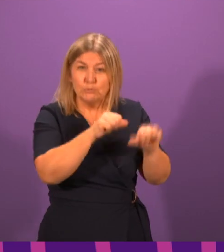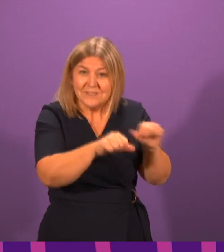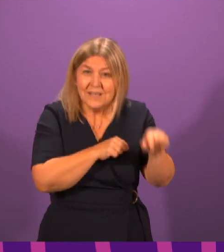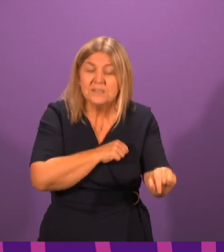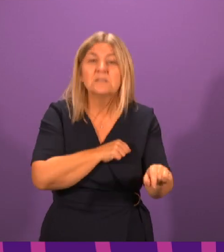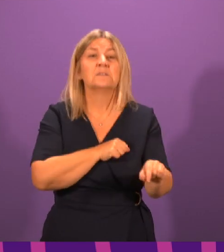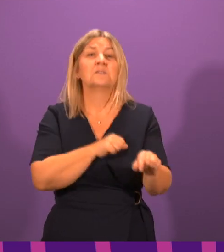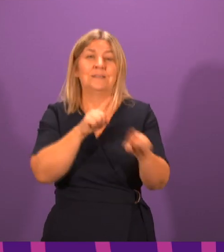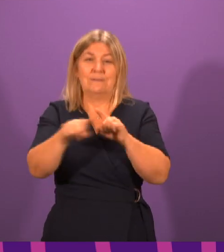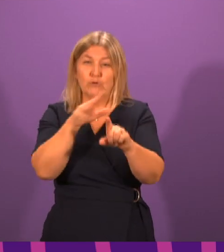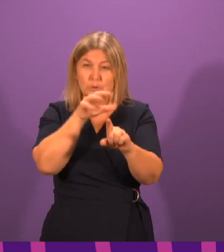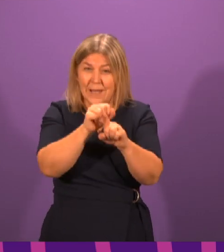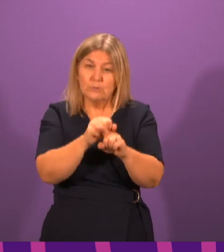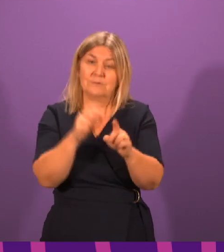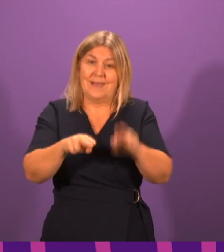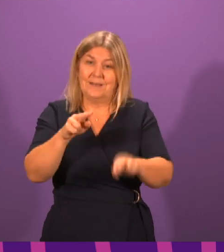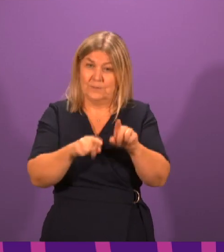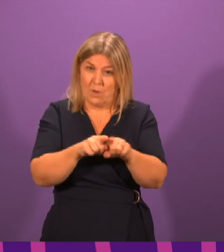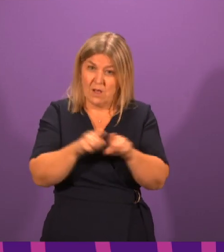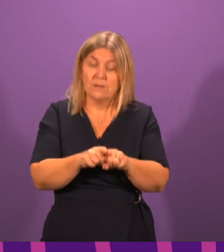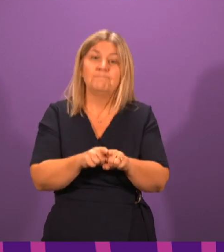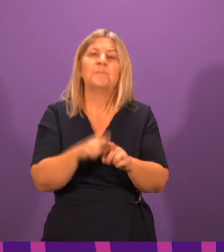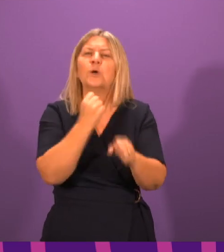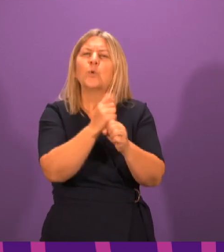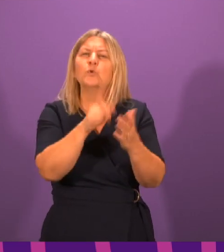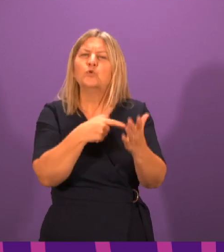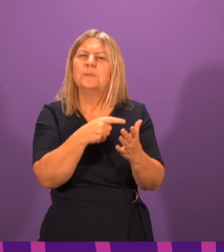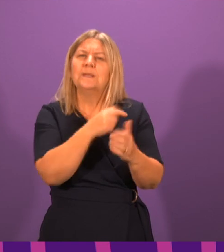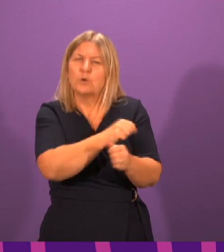The NHS Golden Jubilee hospital continues to play an important role,